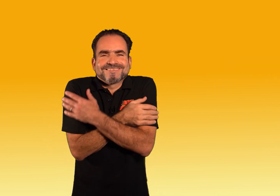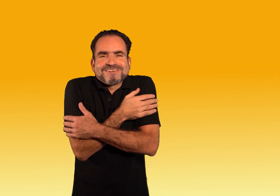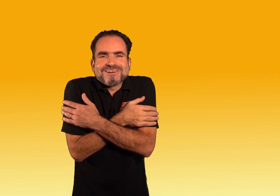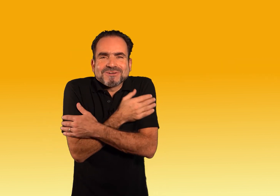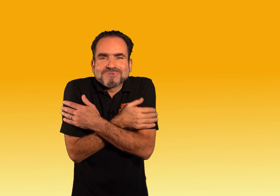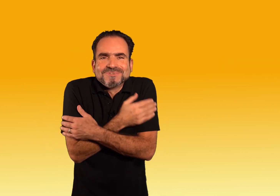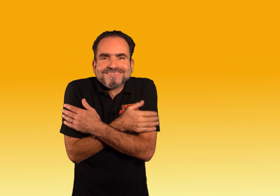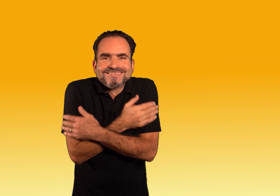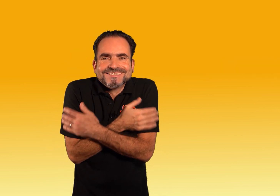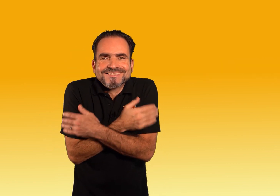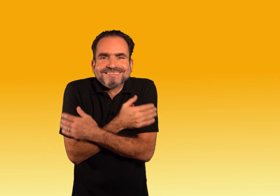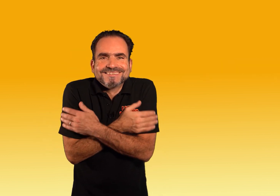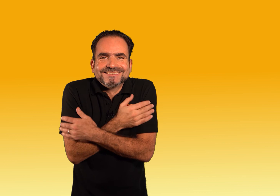Cuddle